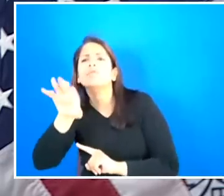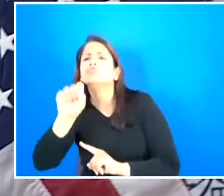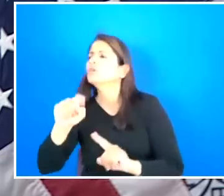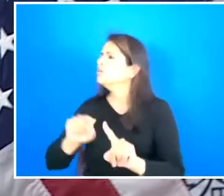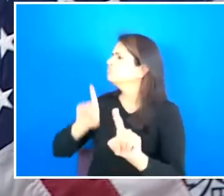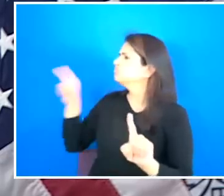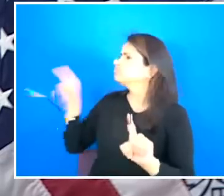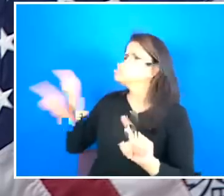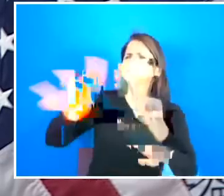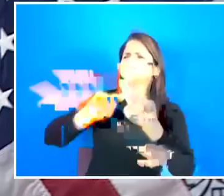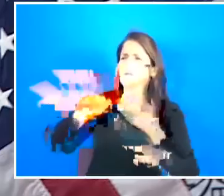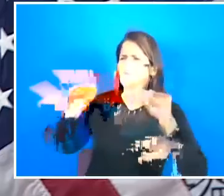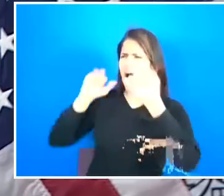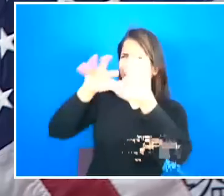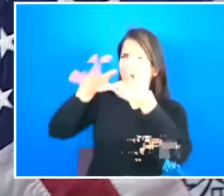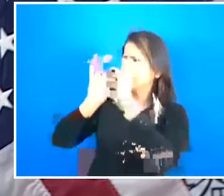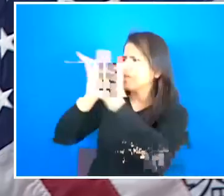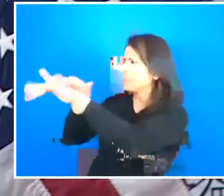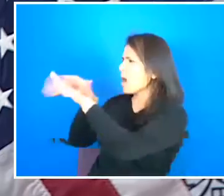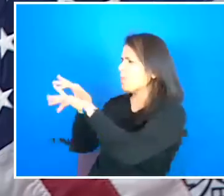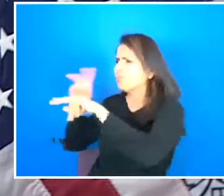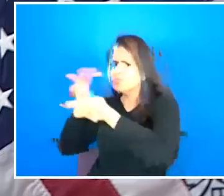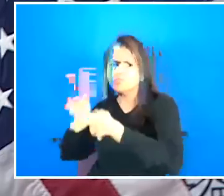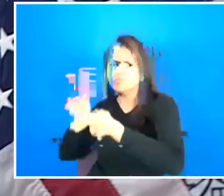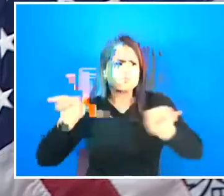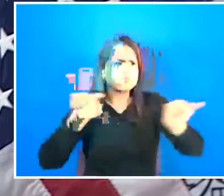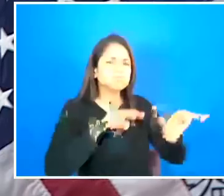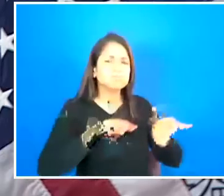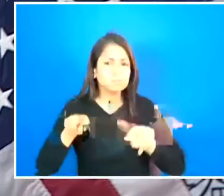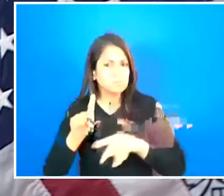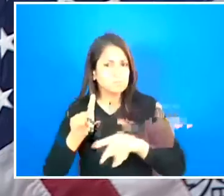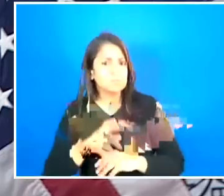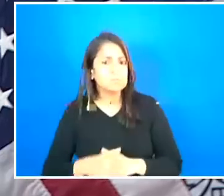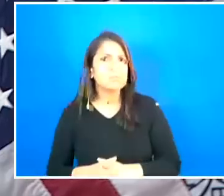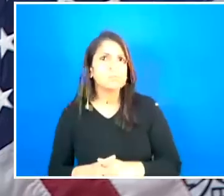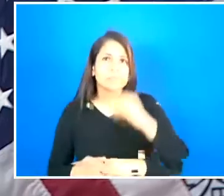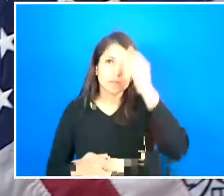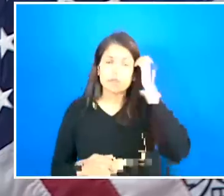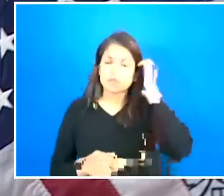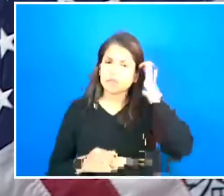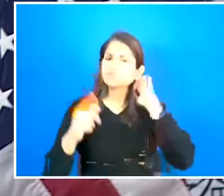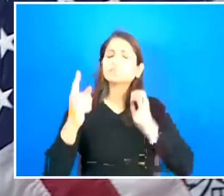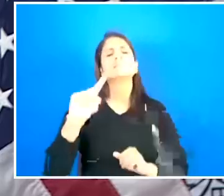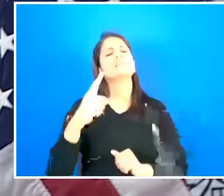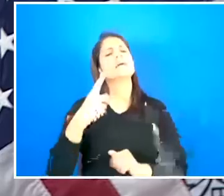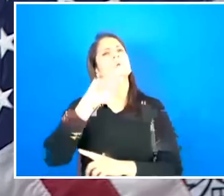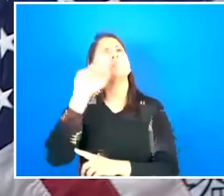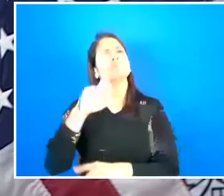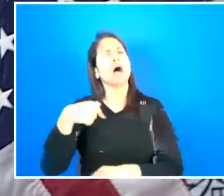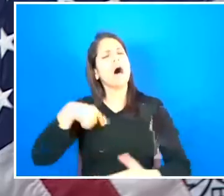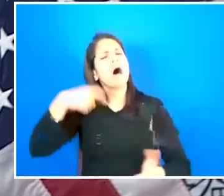CITY BECAUSE THERE WILL BE LESS PLACES FOR THEM TOL IVE? THANK YOU, MARSHA. AREPPCIE ATTHOSE